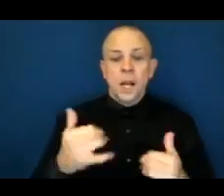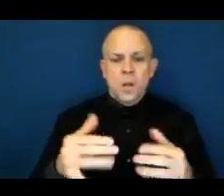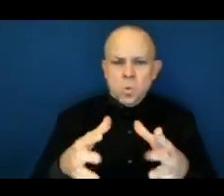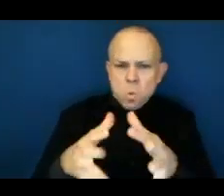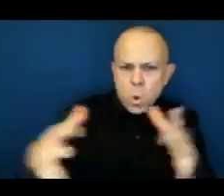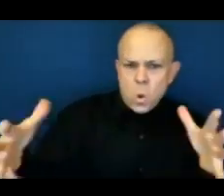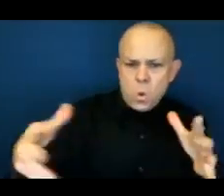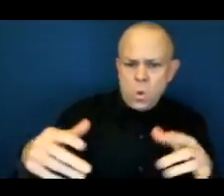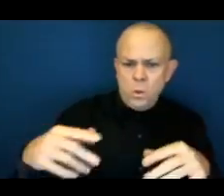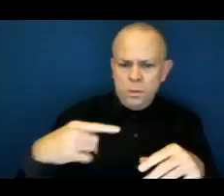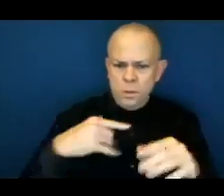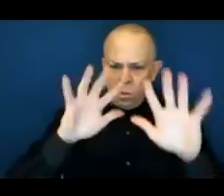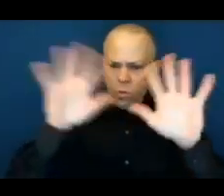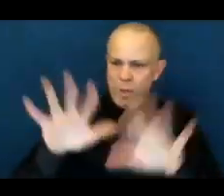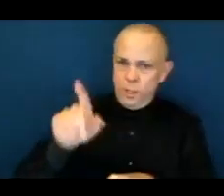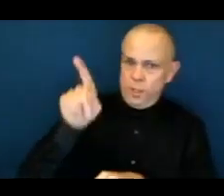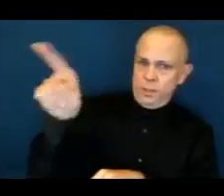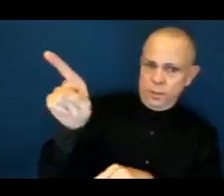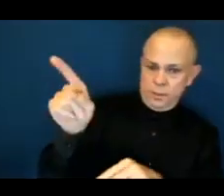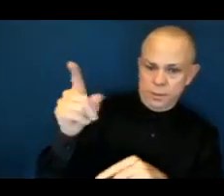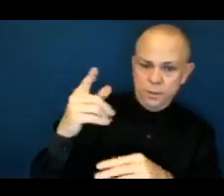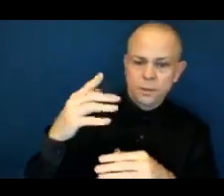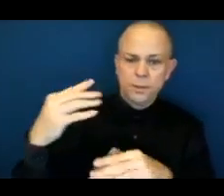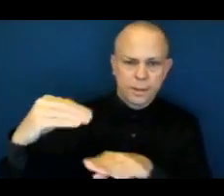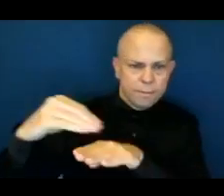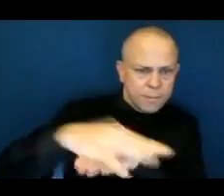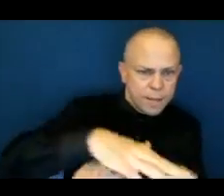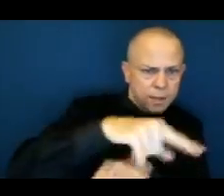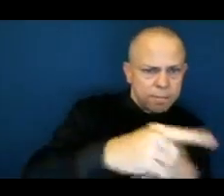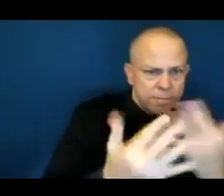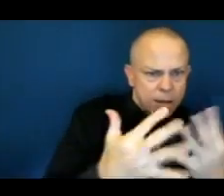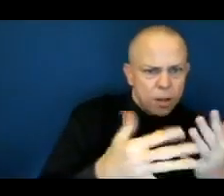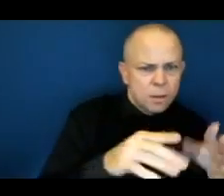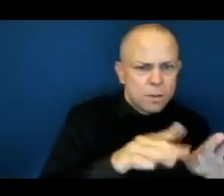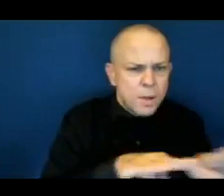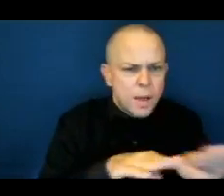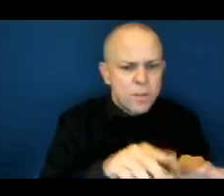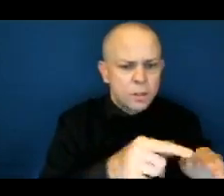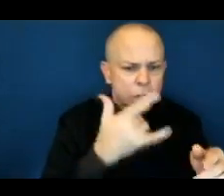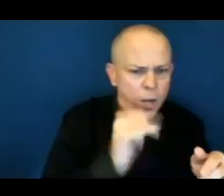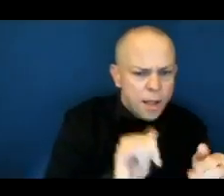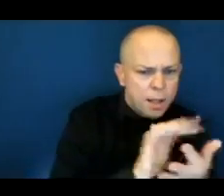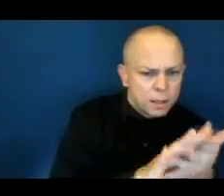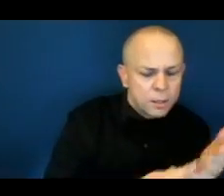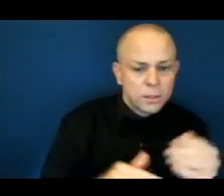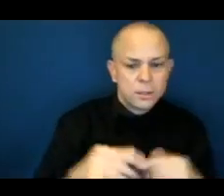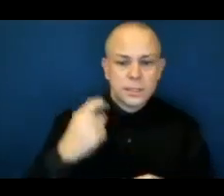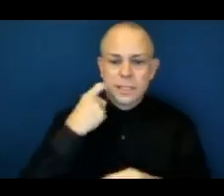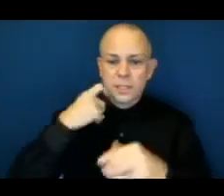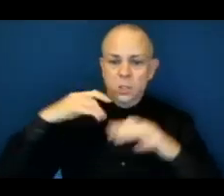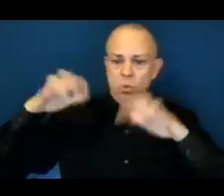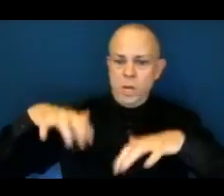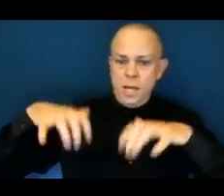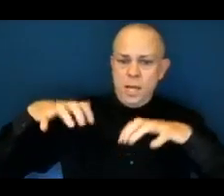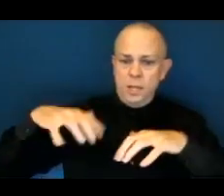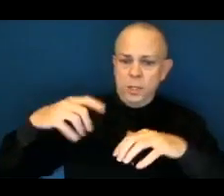fire behavior on this fire so as you can imagine with all that precipitation that's really influencing those fuels out there it's moistening